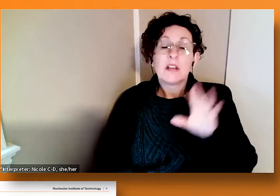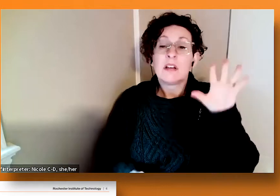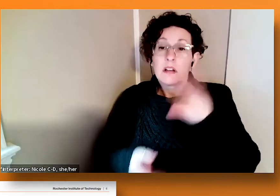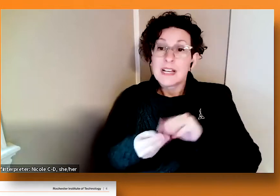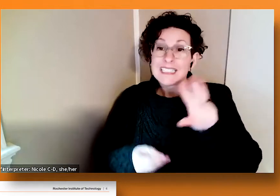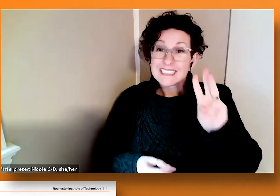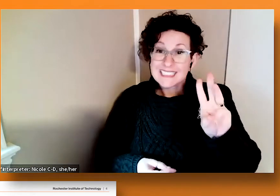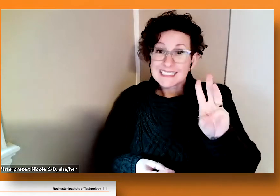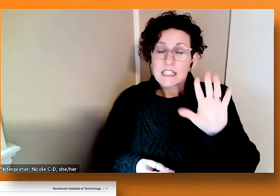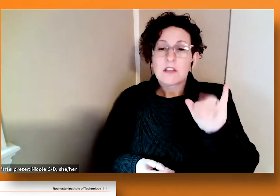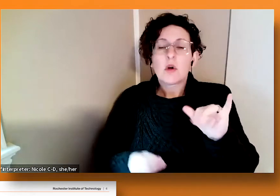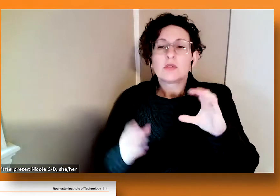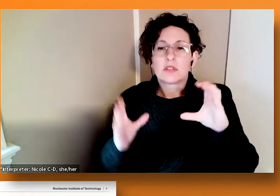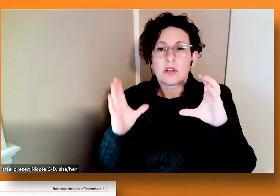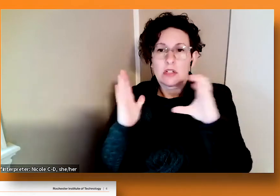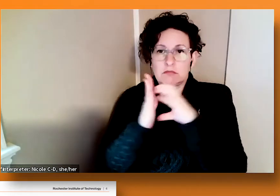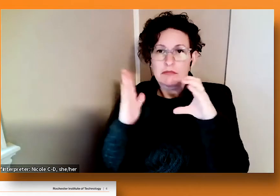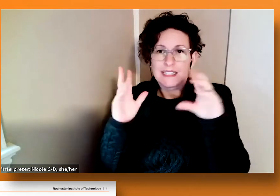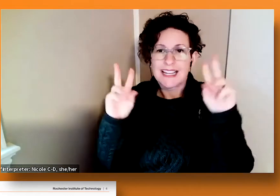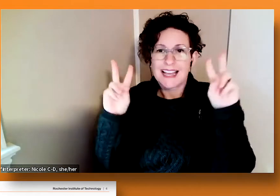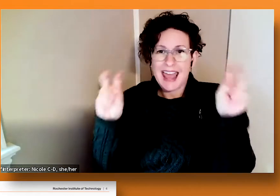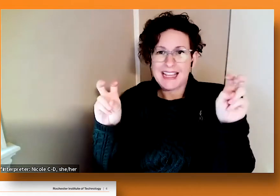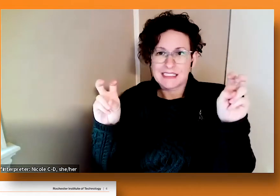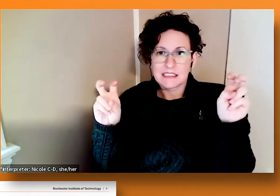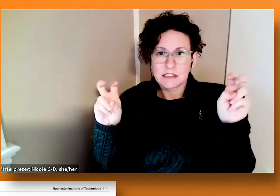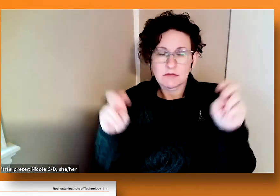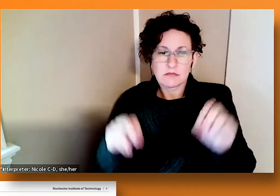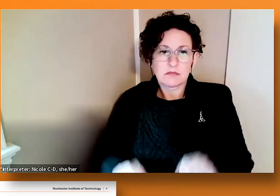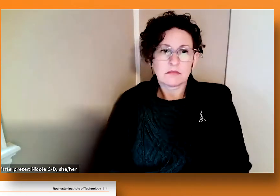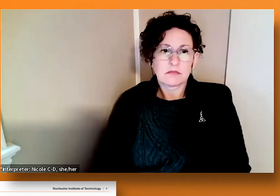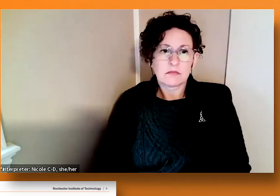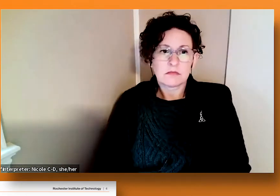the headings across the top of the budget.